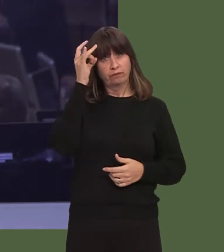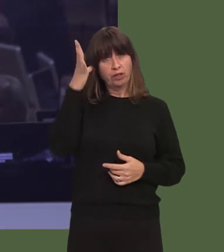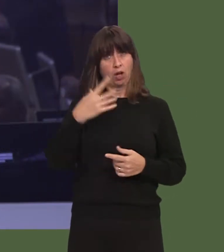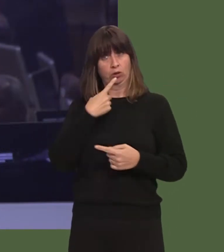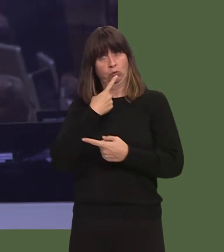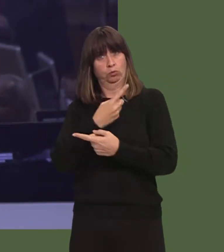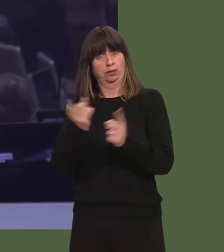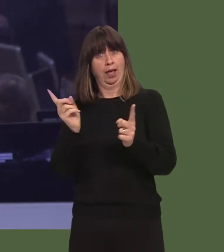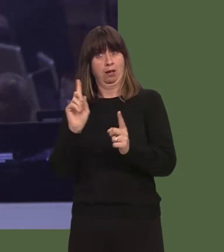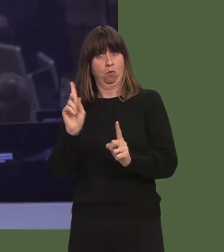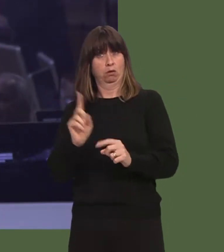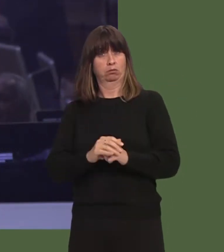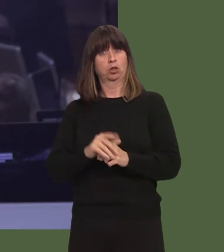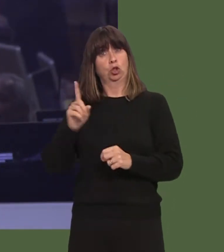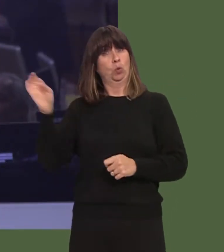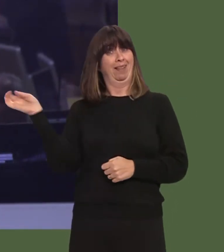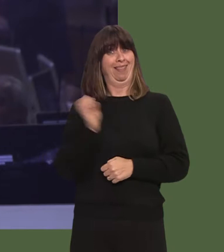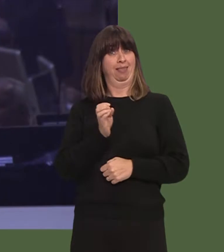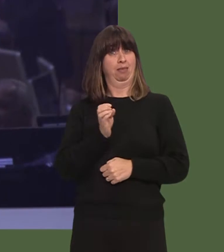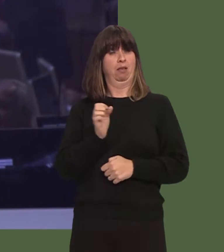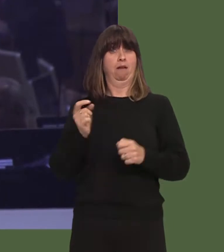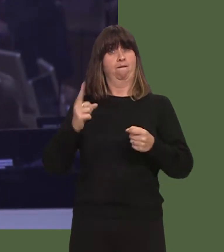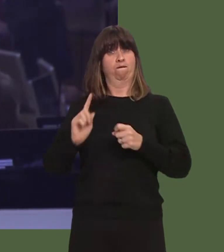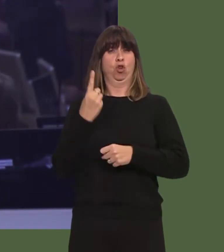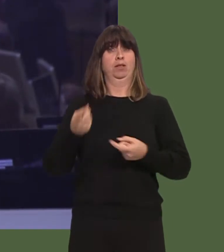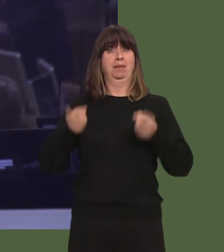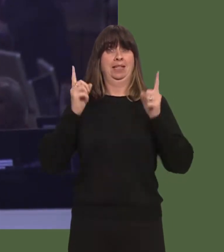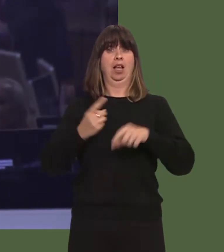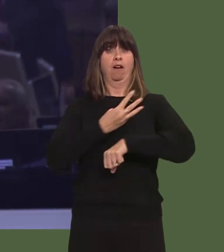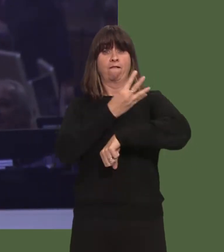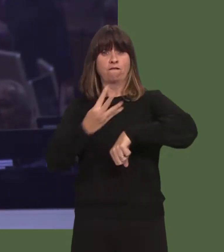First Minister, the percentage of people waiting longer than four hours in accident and emergency